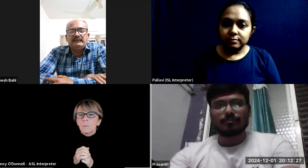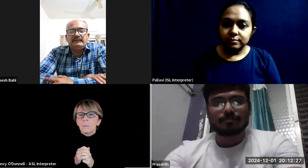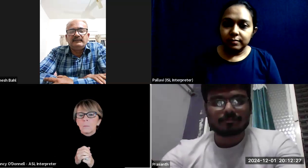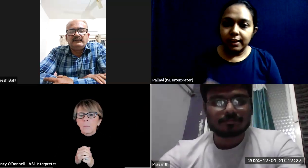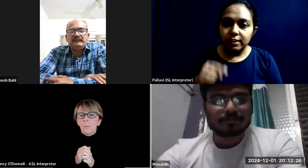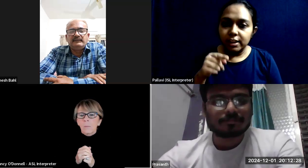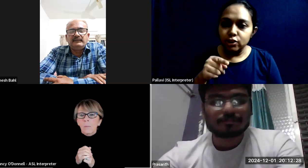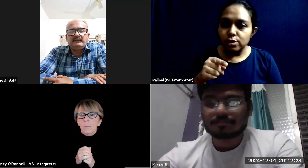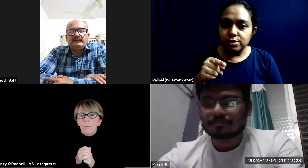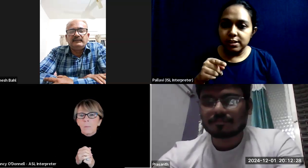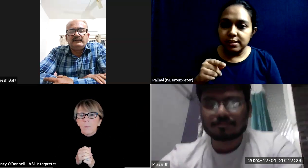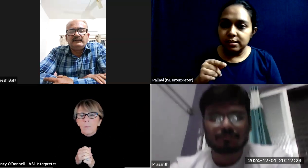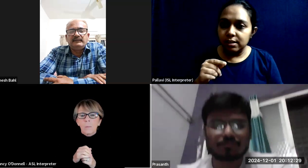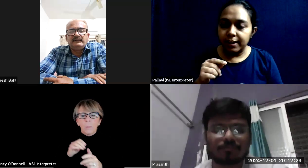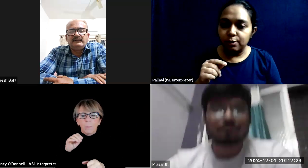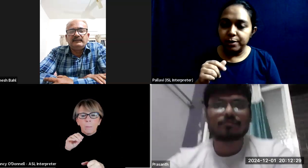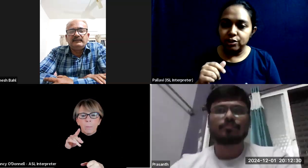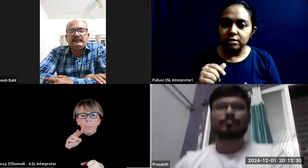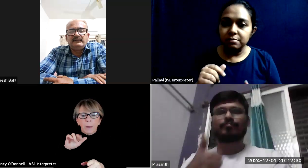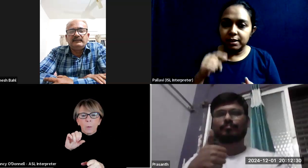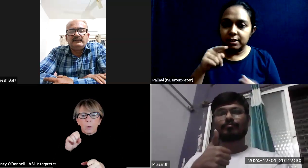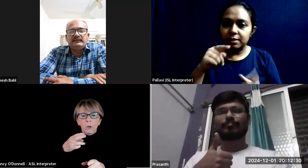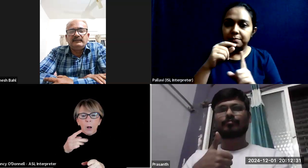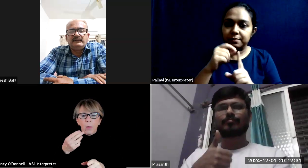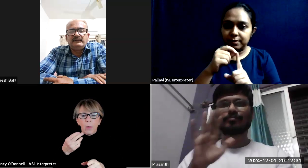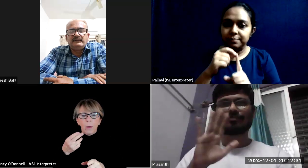And Yash also says that I have a question but i think.